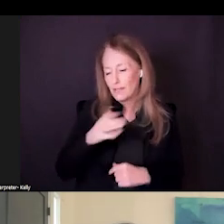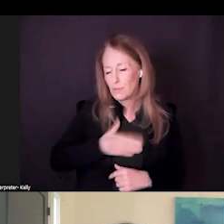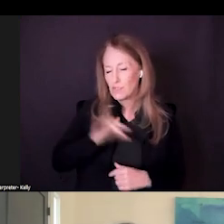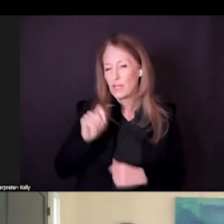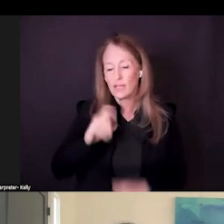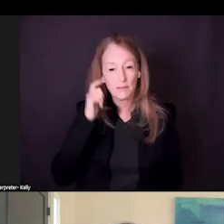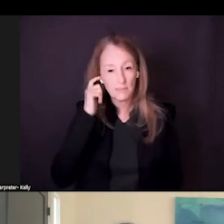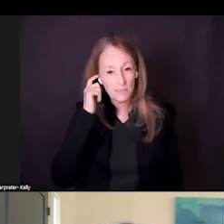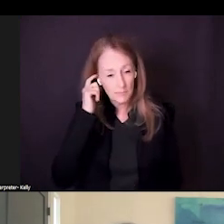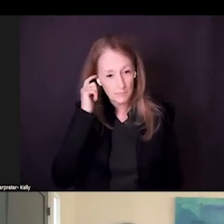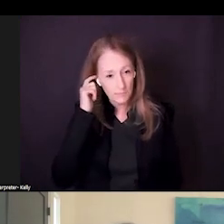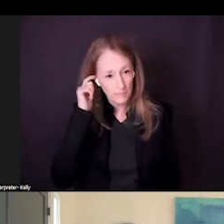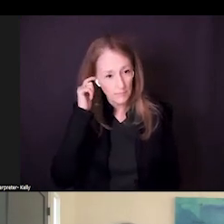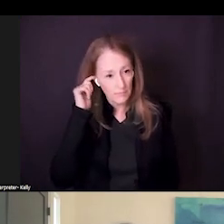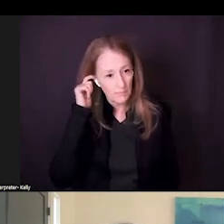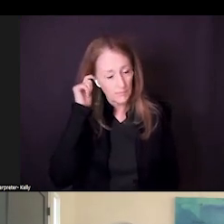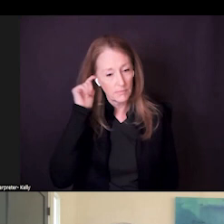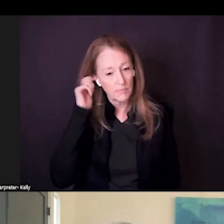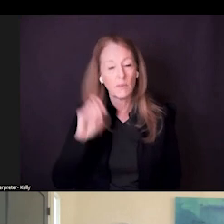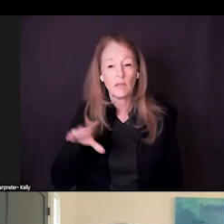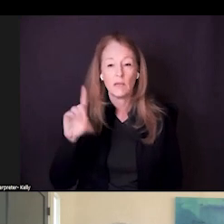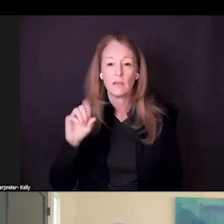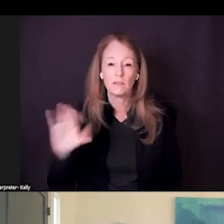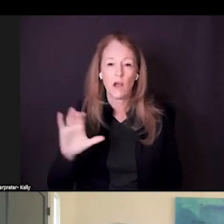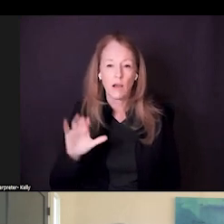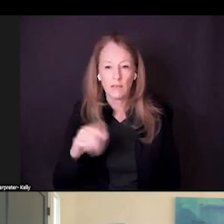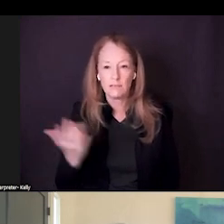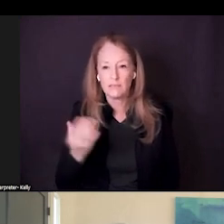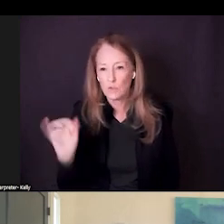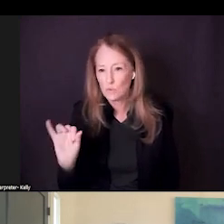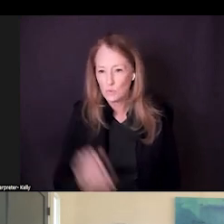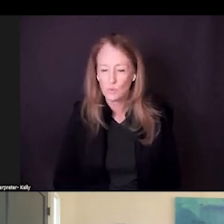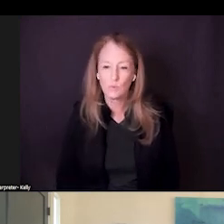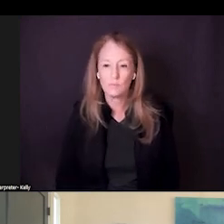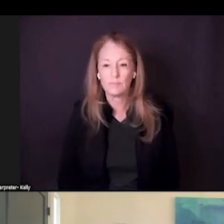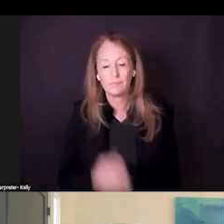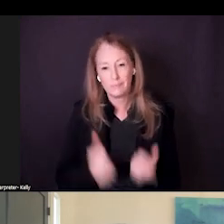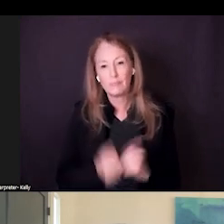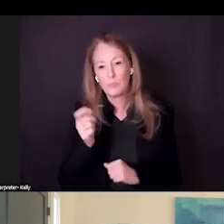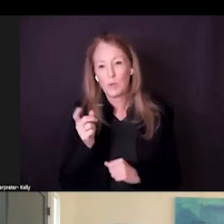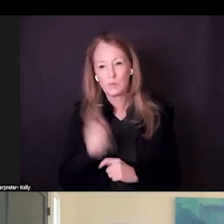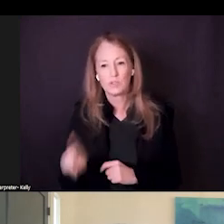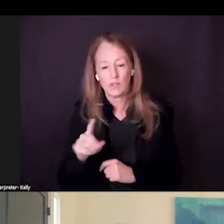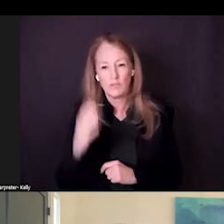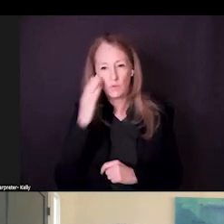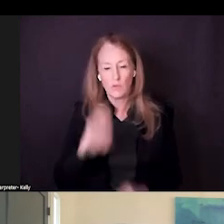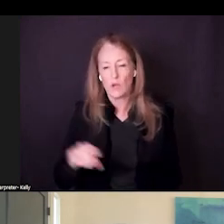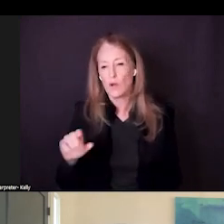IS ON THIS MORNING AS WELL. THAT IS URSALA, BUT I CALL